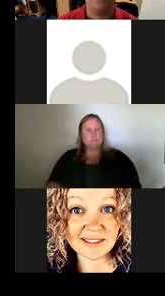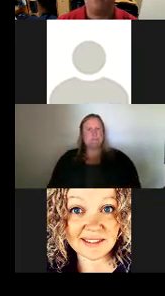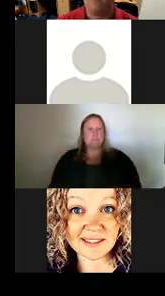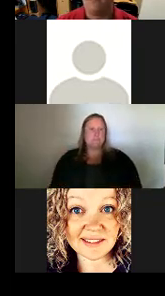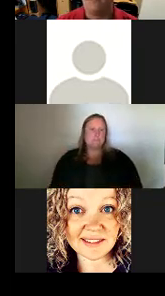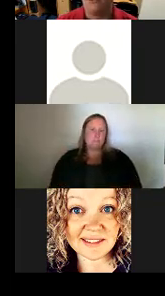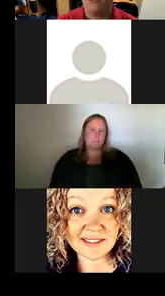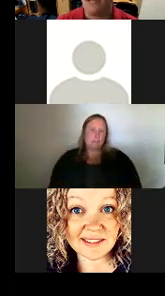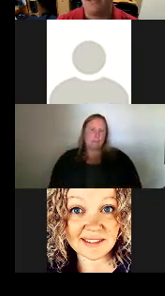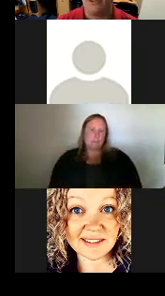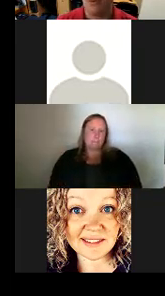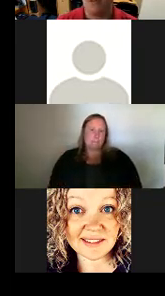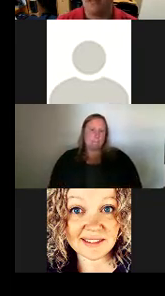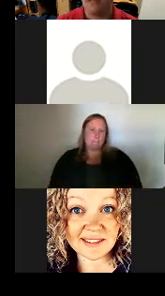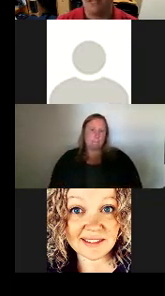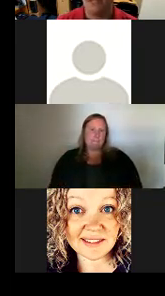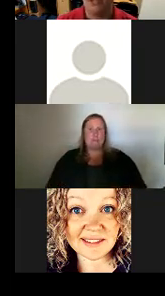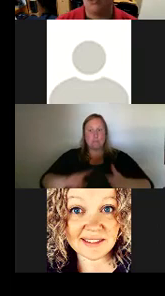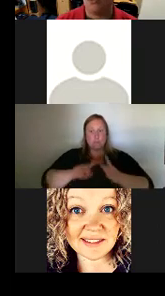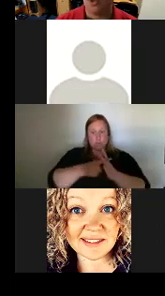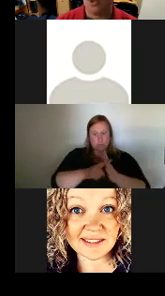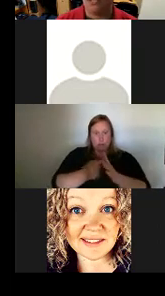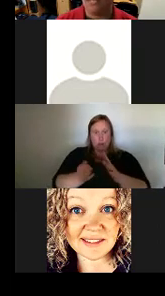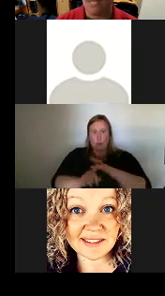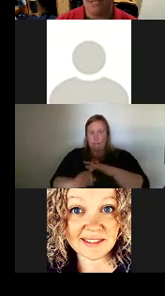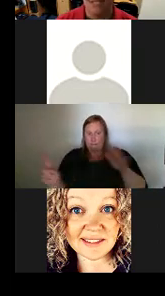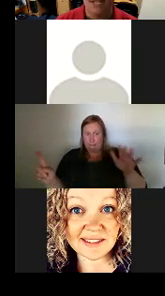I HAVE TO START OR EXIT CHROMEVOX IS CONTROL ALT Z.